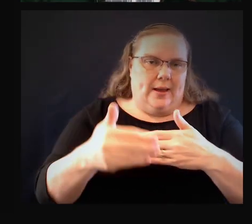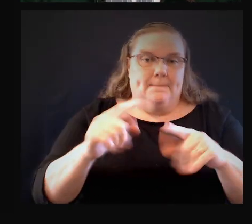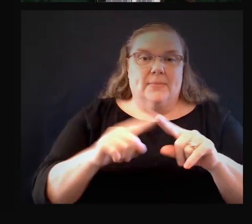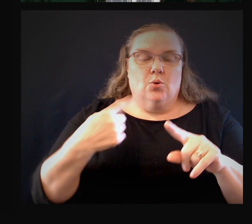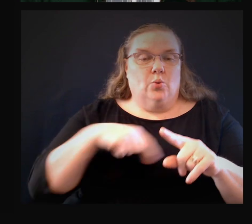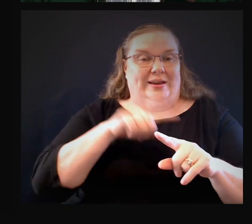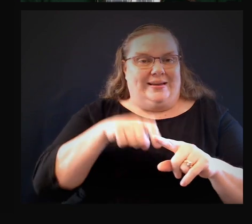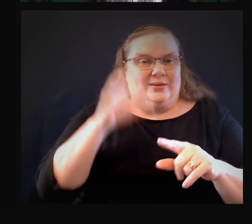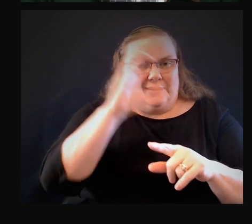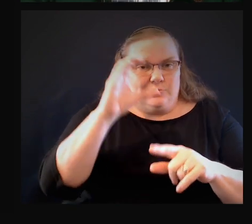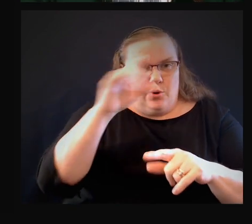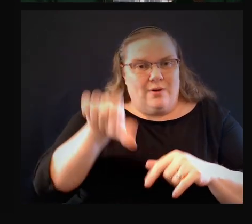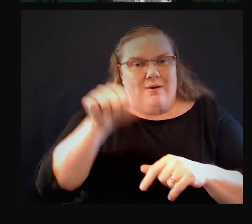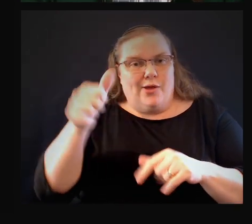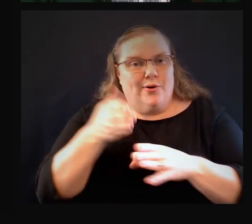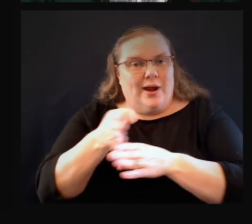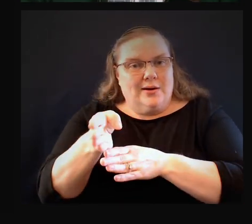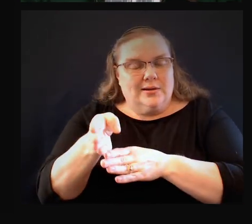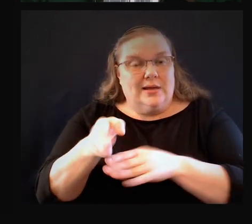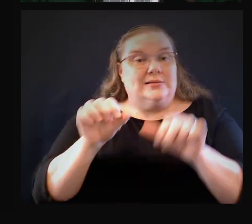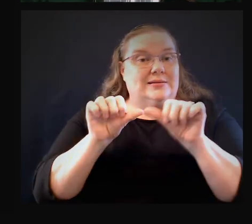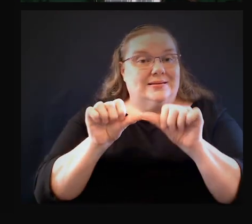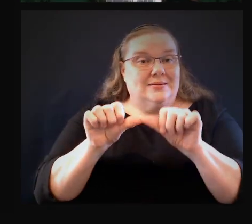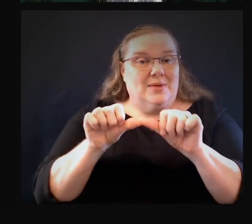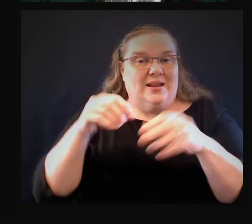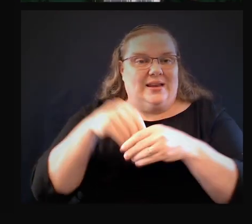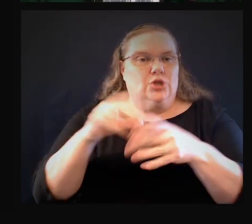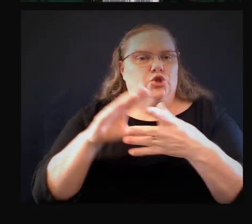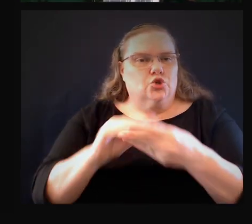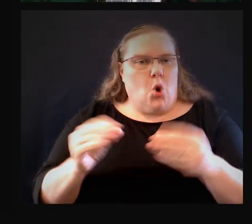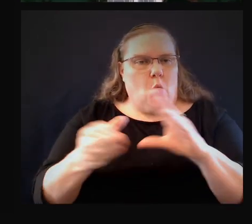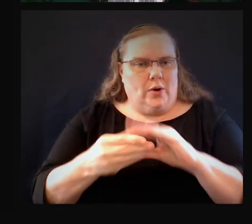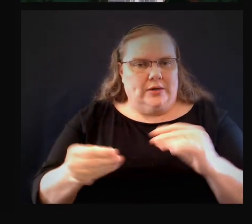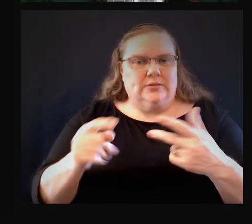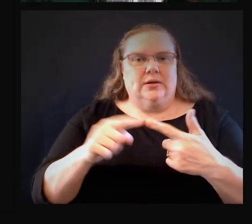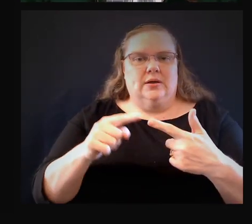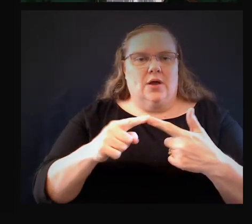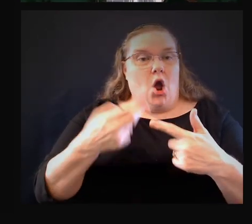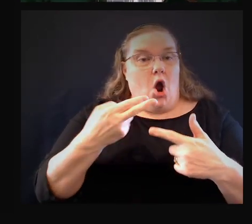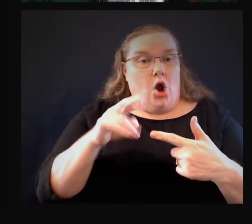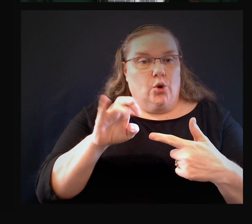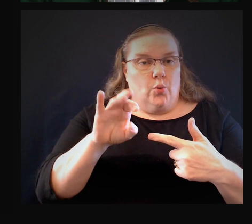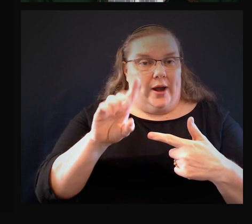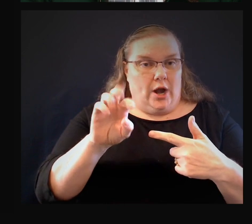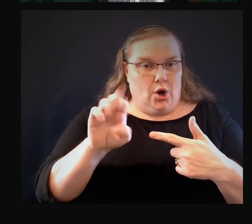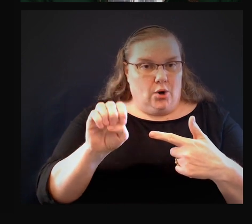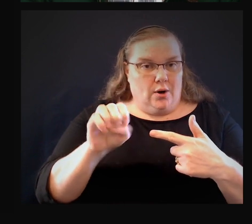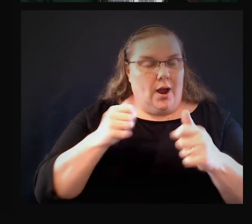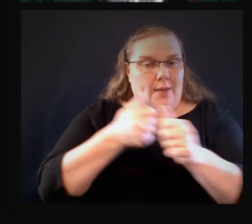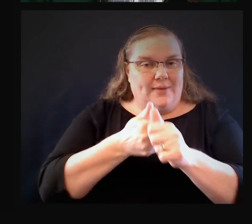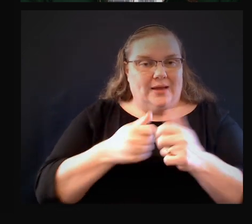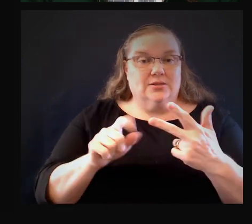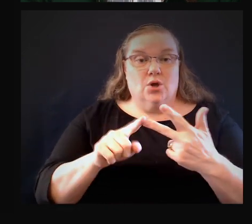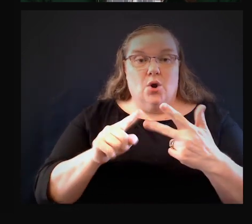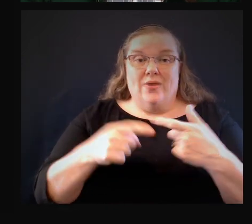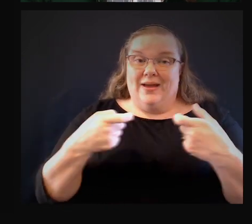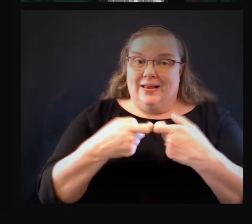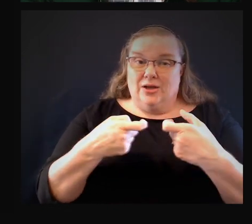such as sustainability in stories, hardware updates, or even the electricity consumption of your studio.